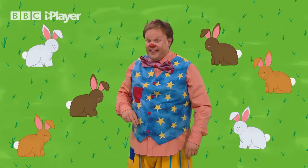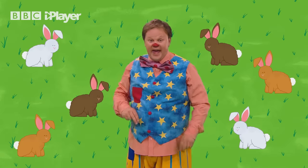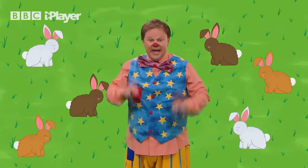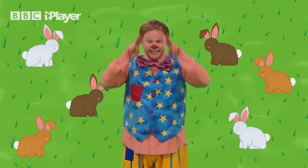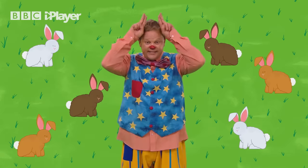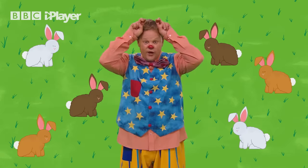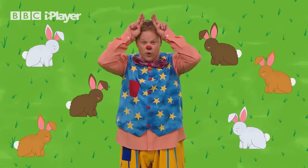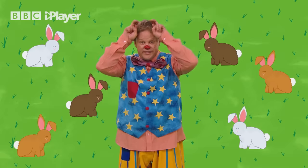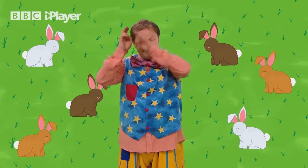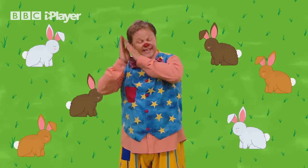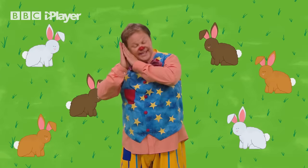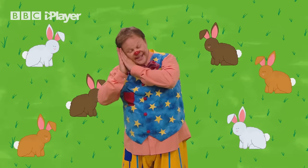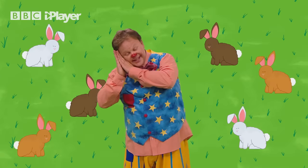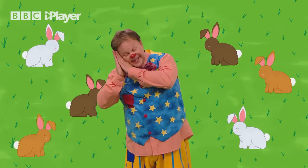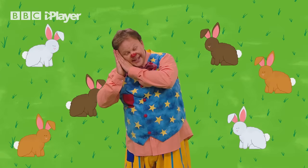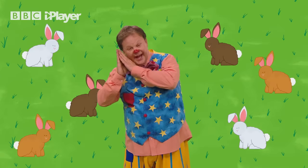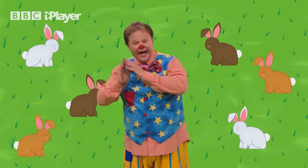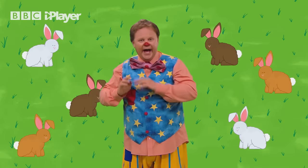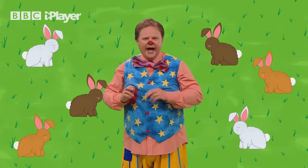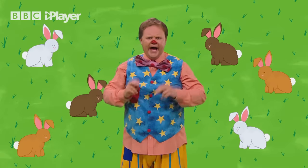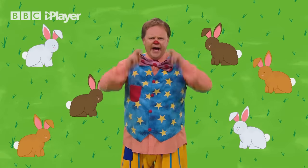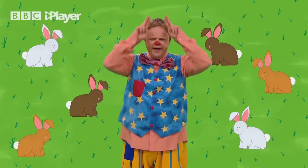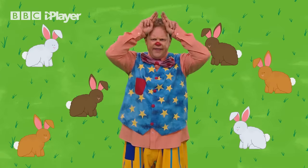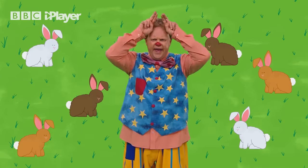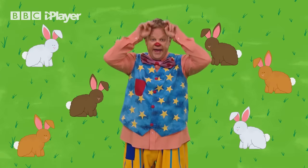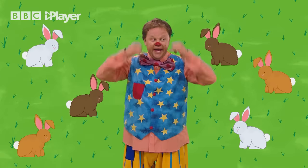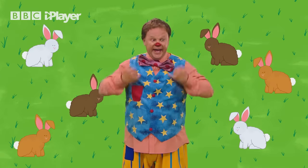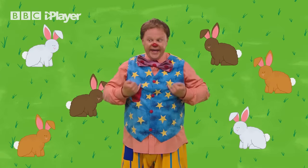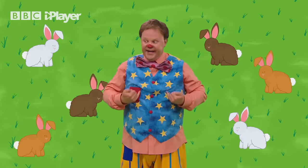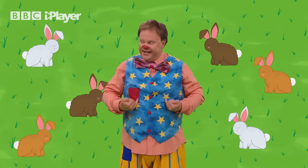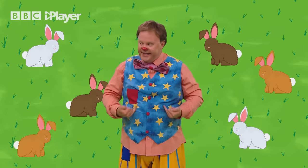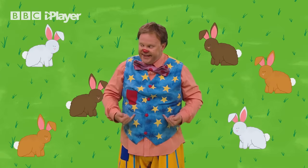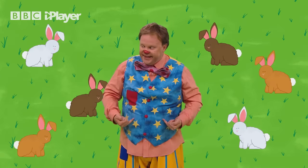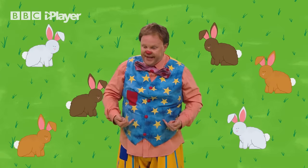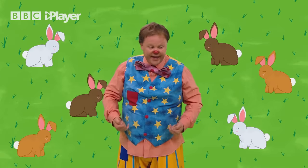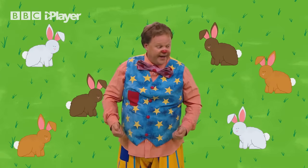they're so still are they ill